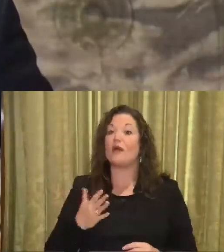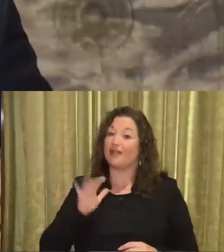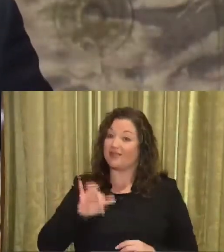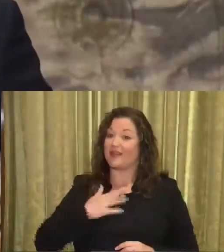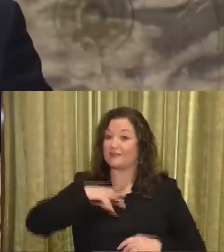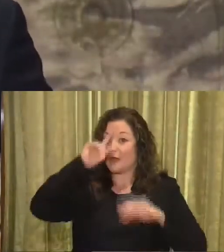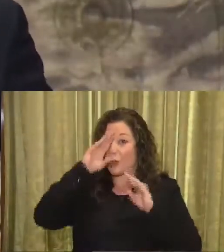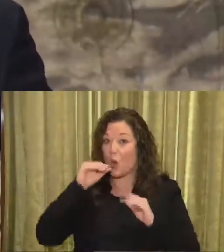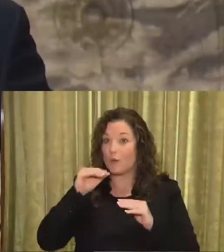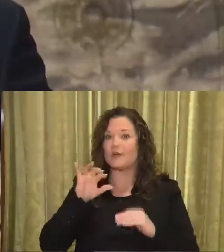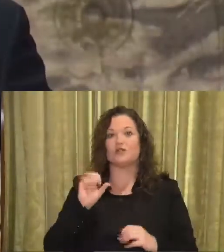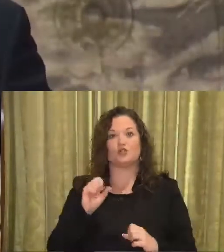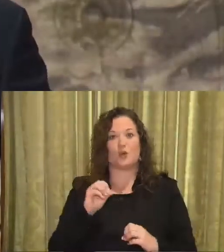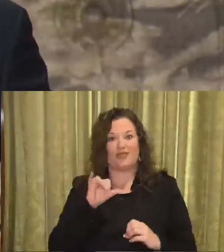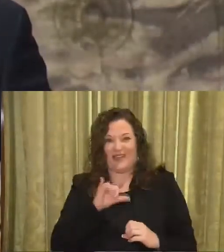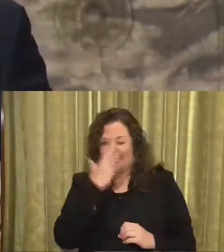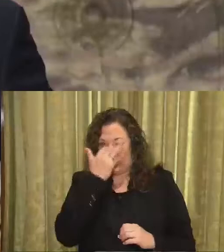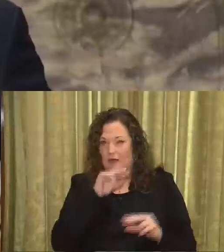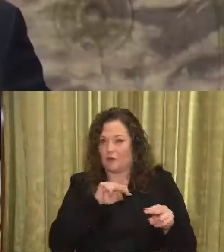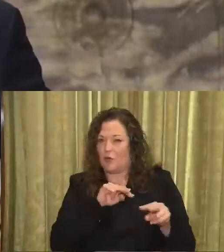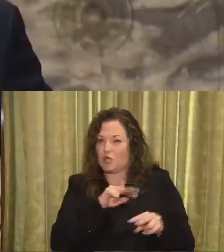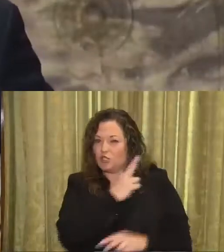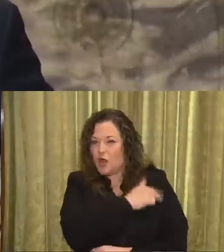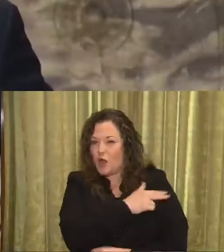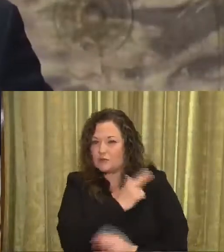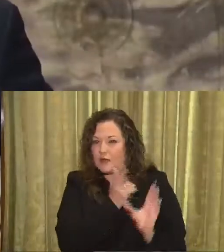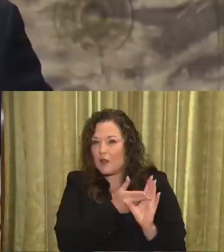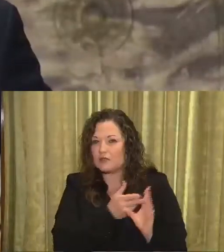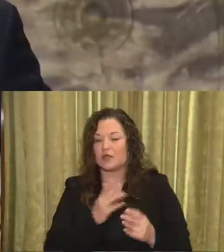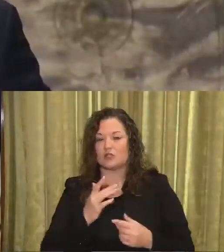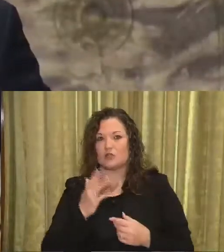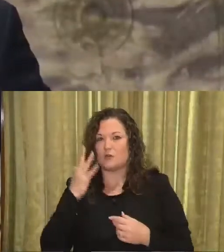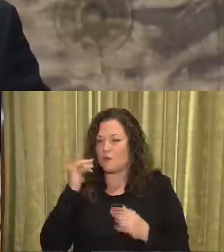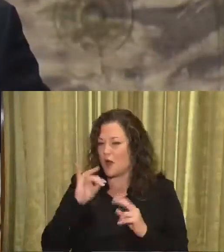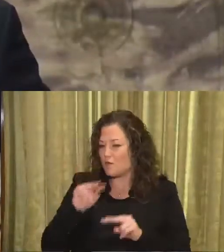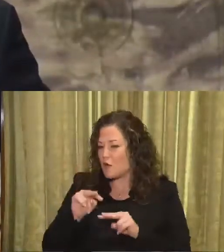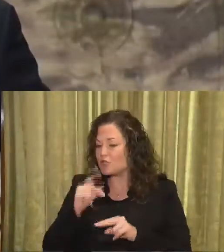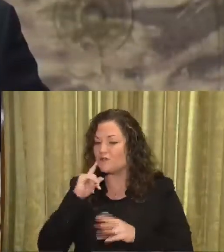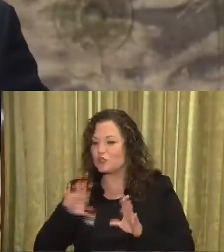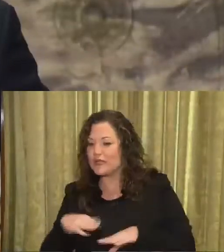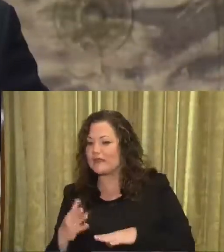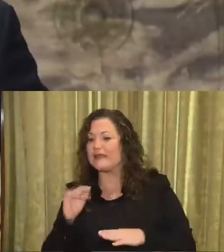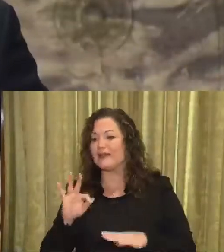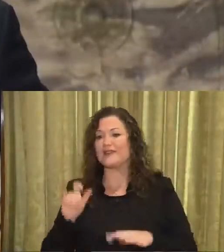I'm looking at hospitalizations. I'm looking at deaths if we can succeed in getting more vaccinations out,